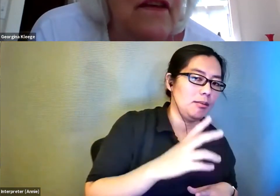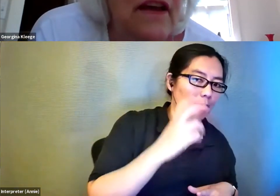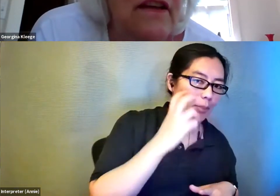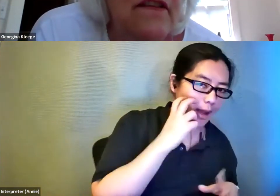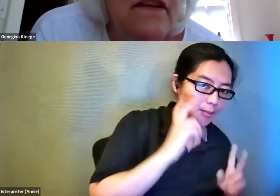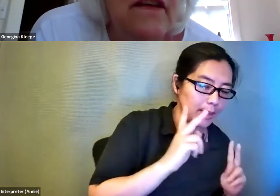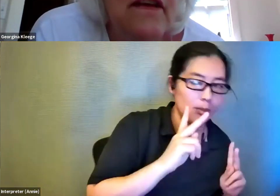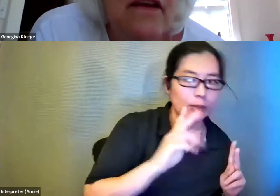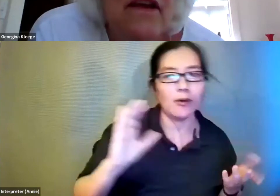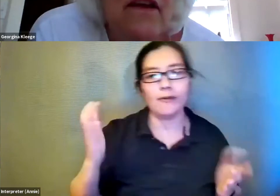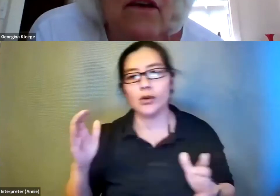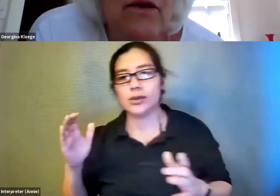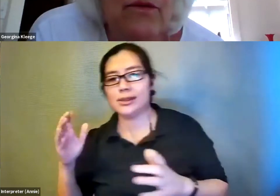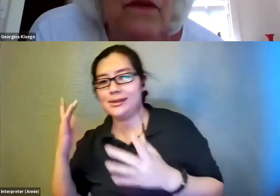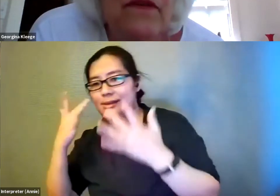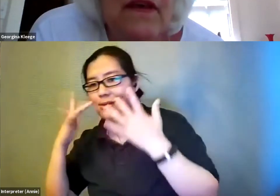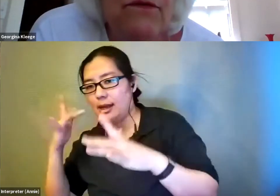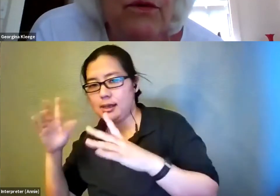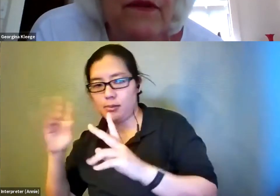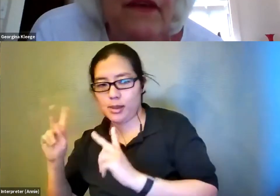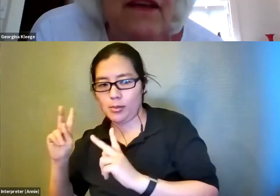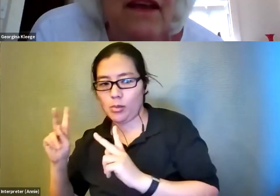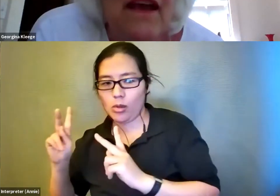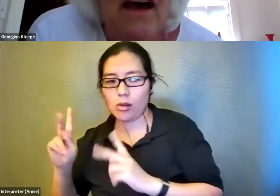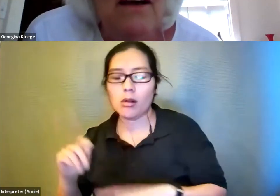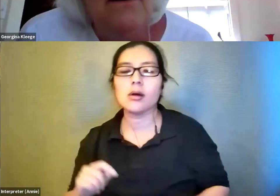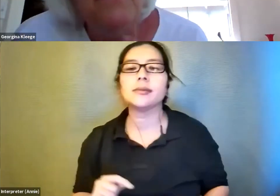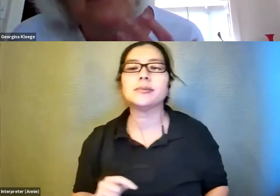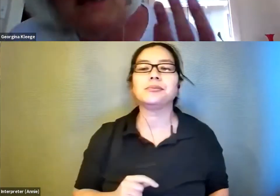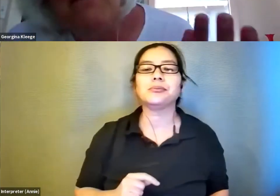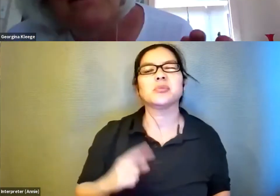sight. That's one thing. In